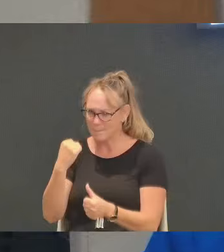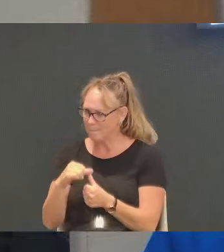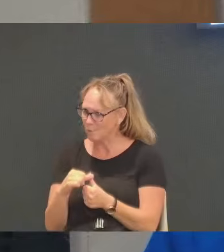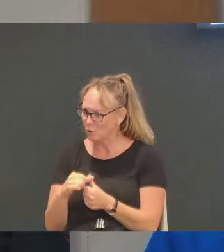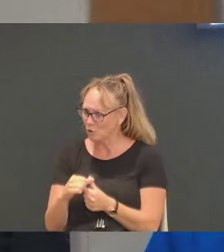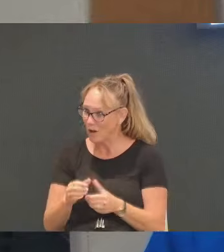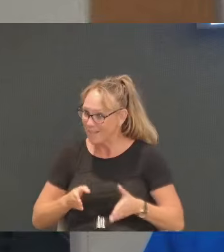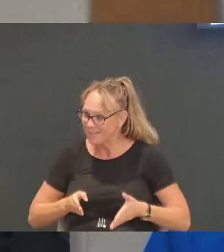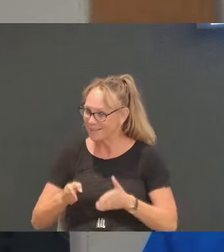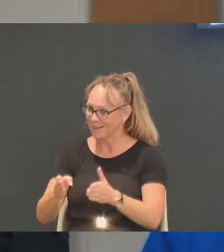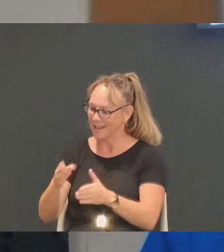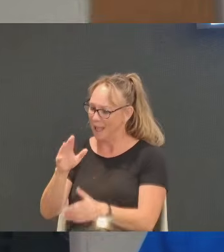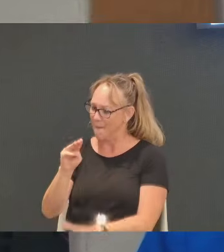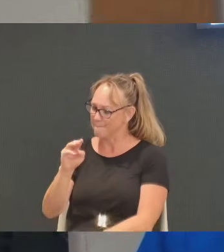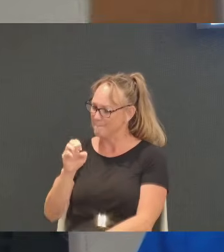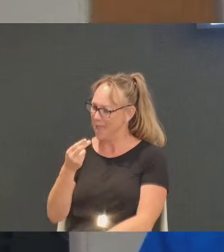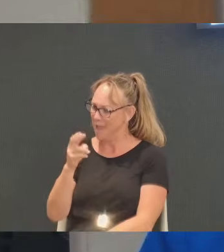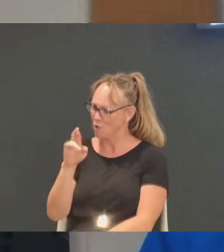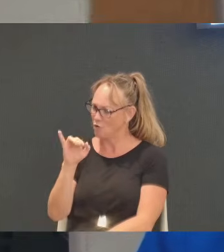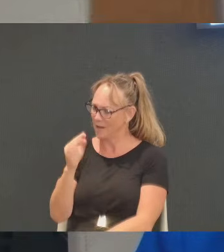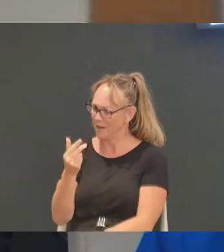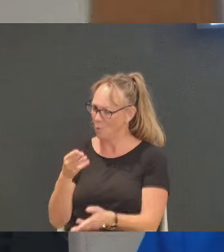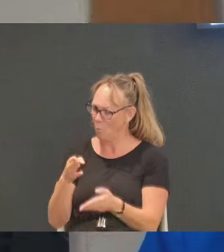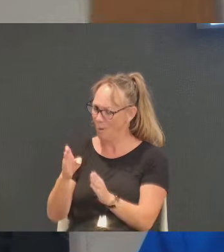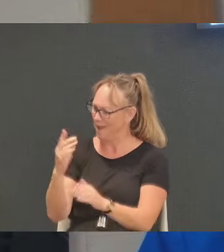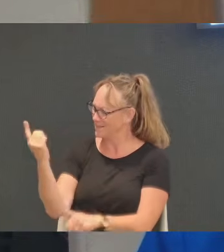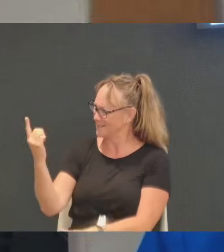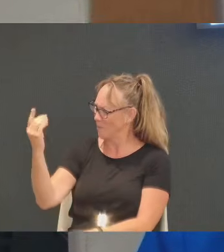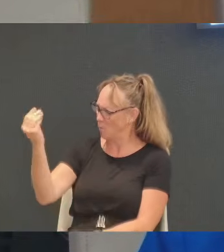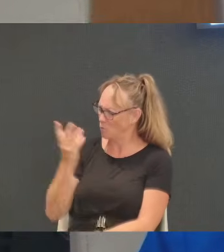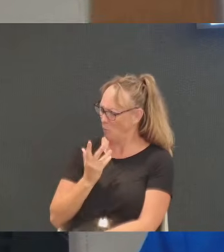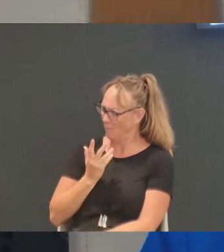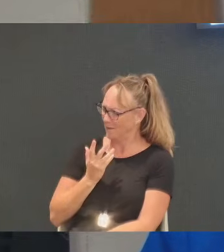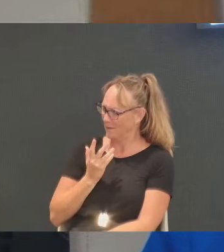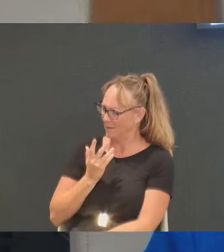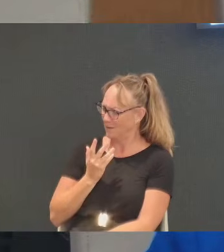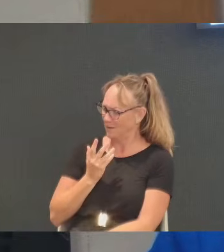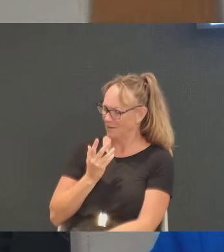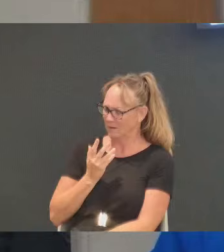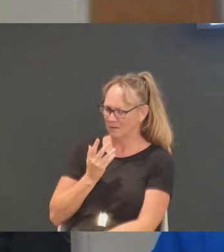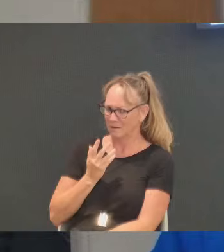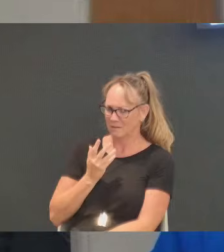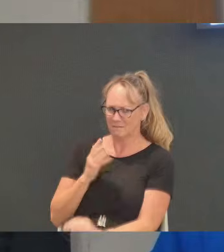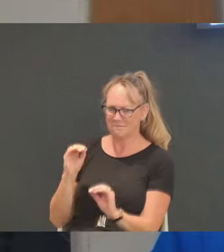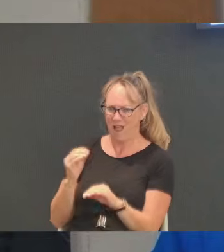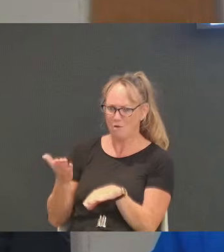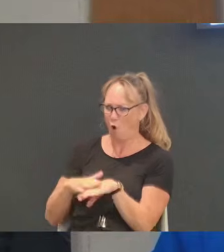just told when I was down there, those signs are nothing's on them. And they were saying because